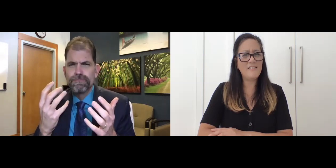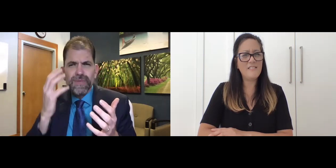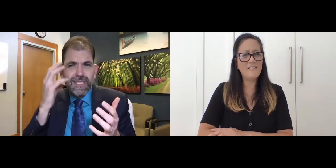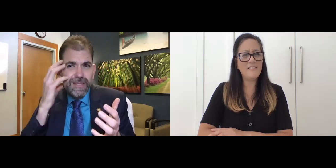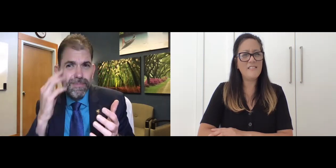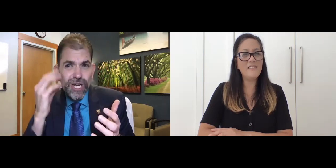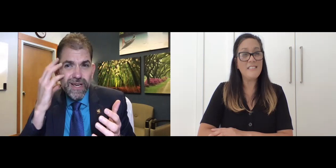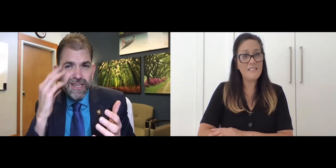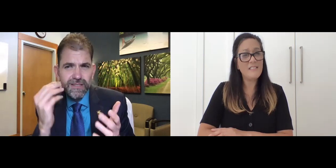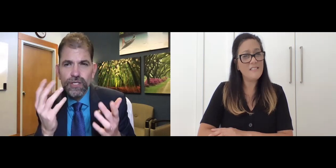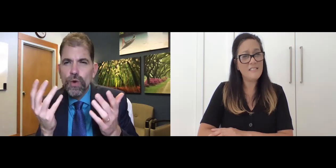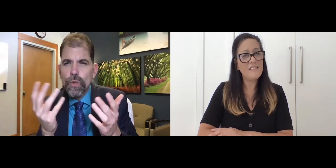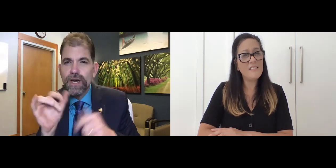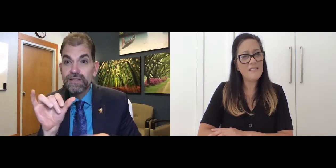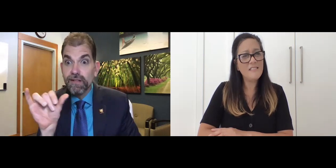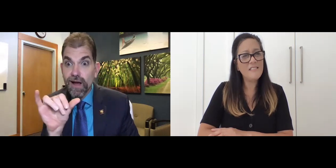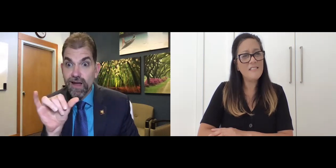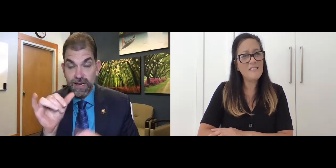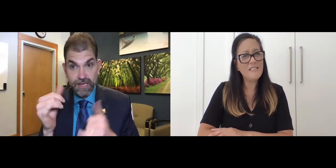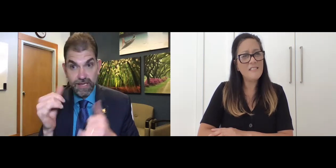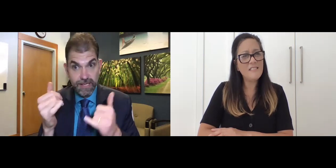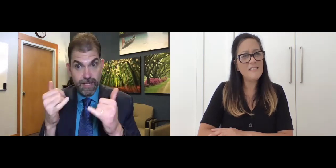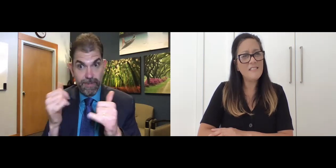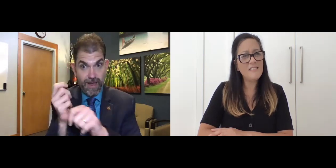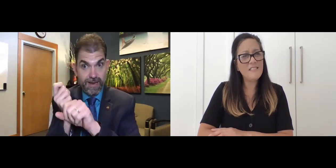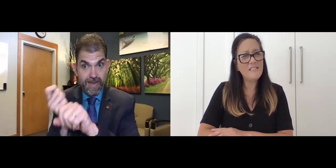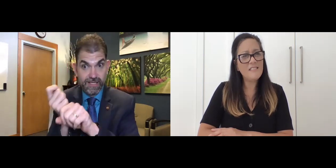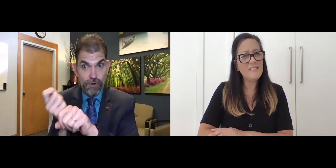I decided that I really wanted the experience,